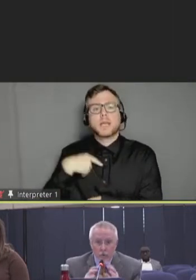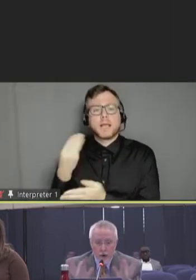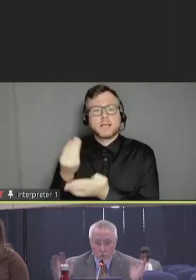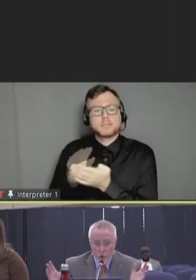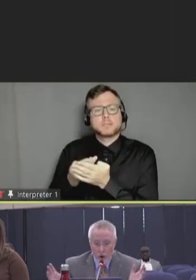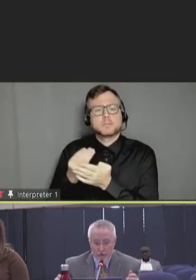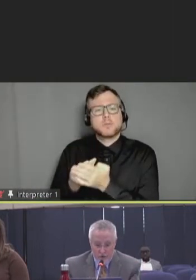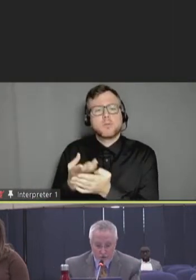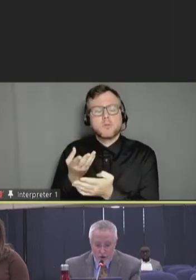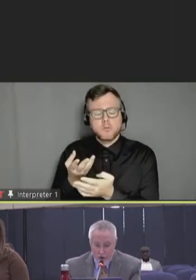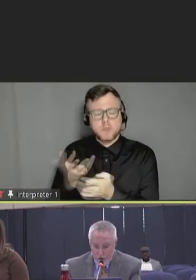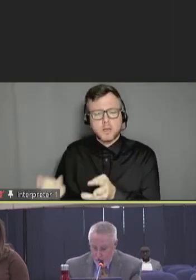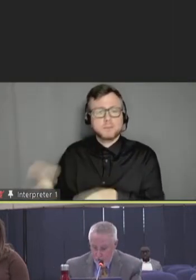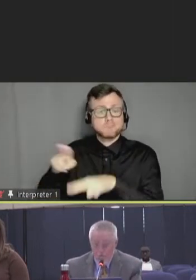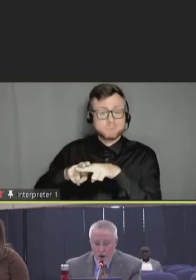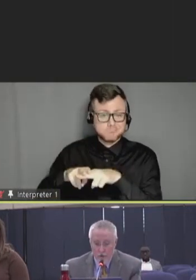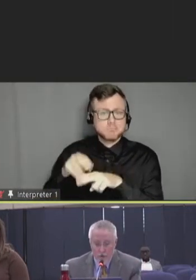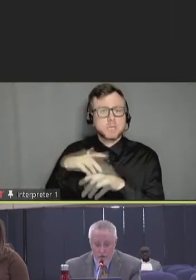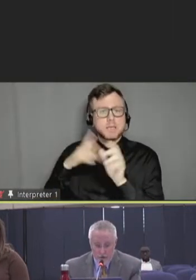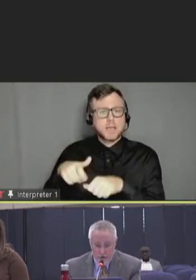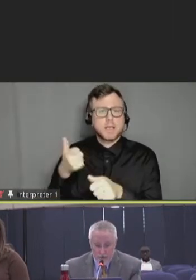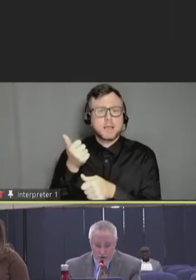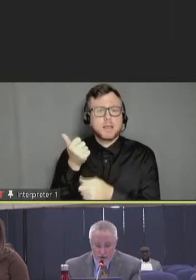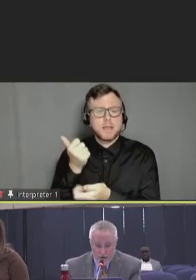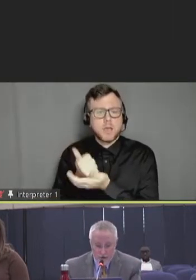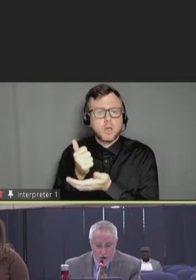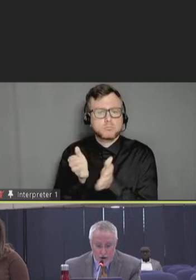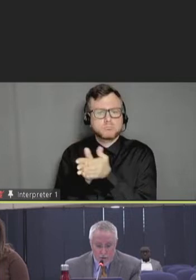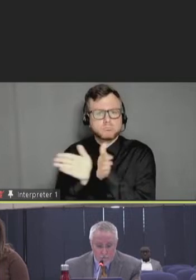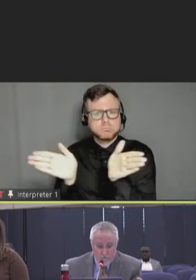breadth in those opportunities."